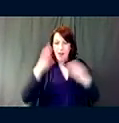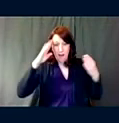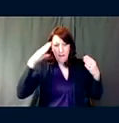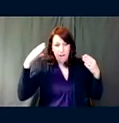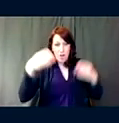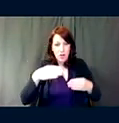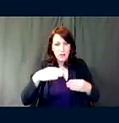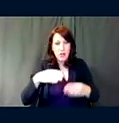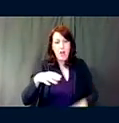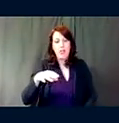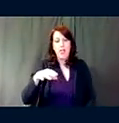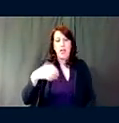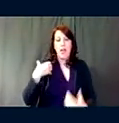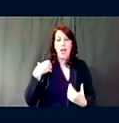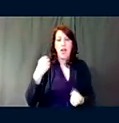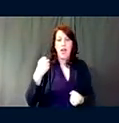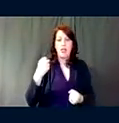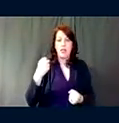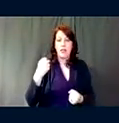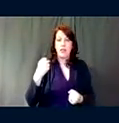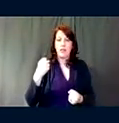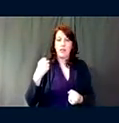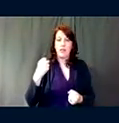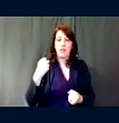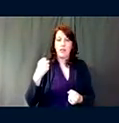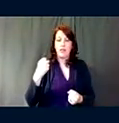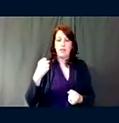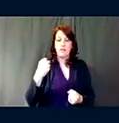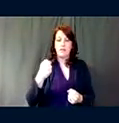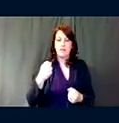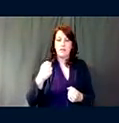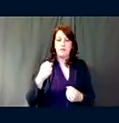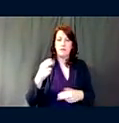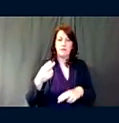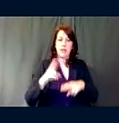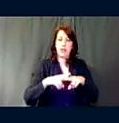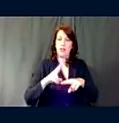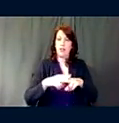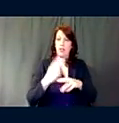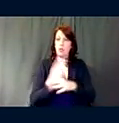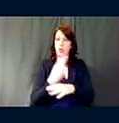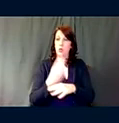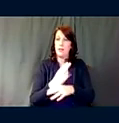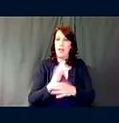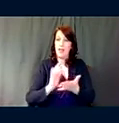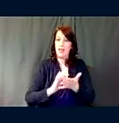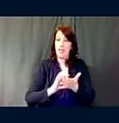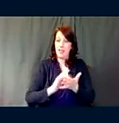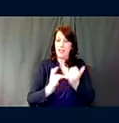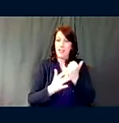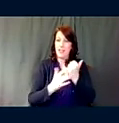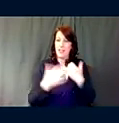SCIENCE PROJECT THAT FOCUSES ON mHEALTH, INCREASINGLY USED